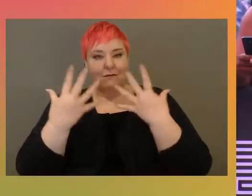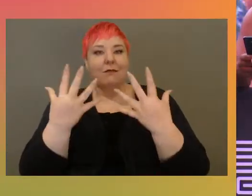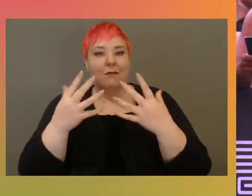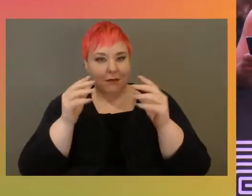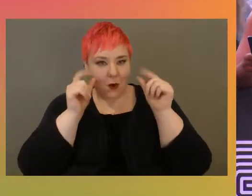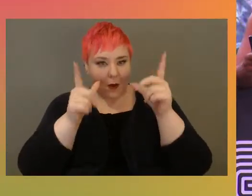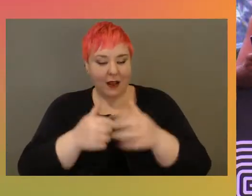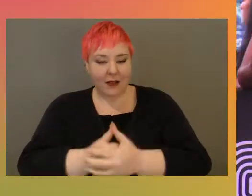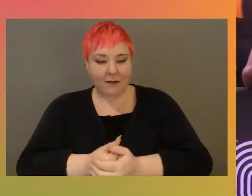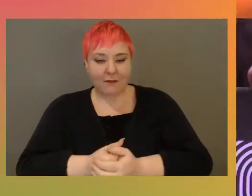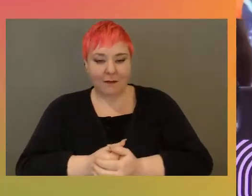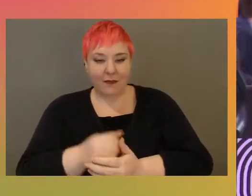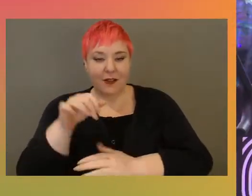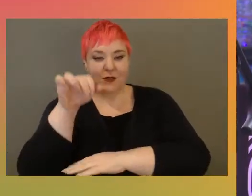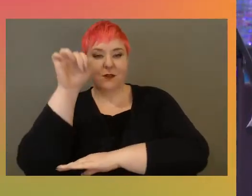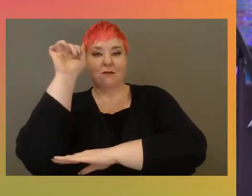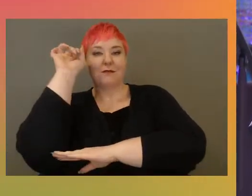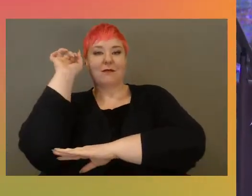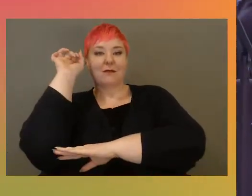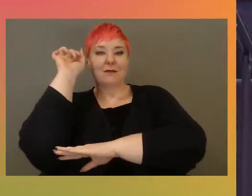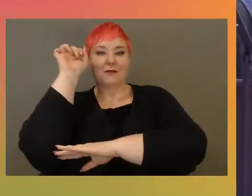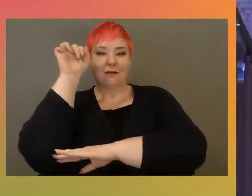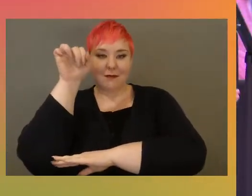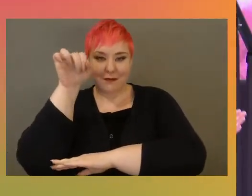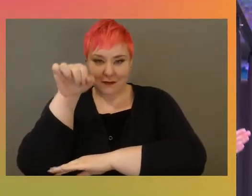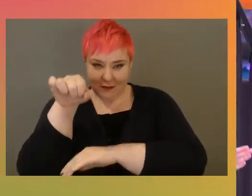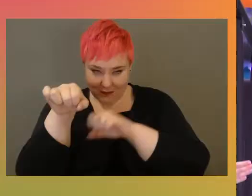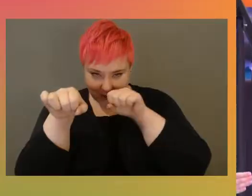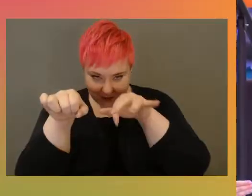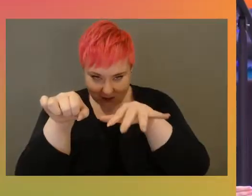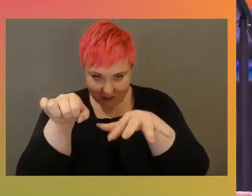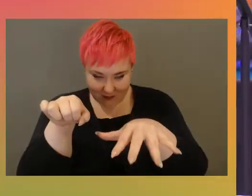THE HUNCH, KEEP YOUR FEET ALIVE AND YOUR LEGS AWAKE.